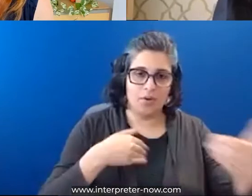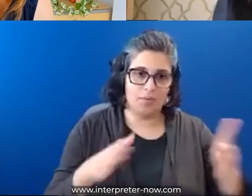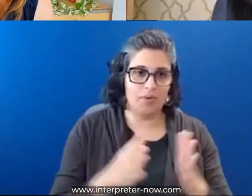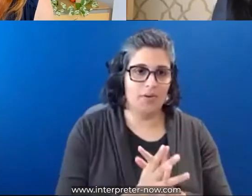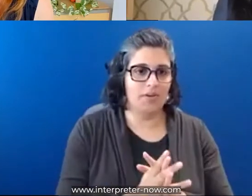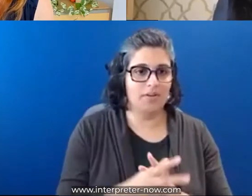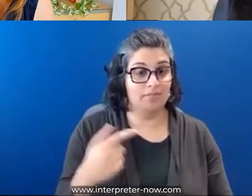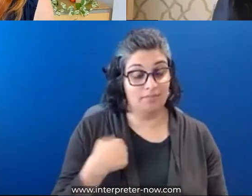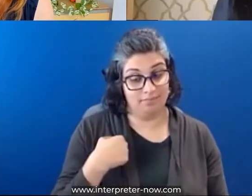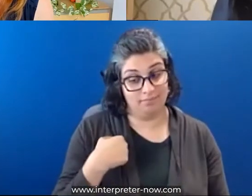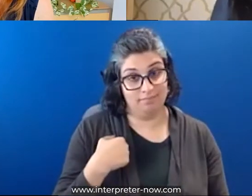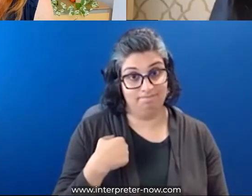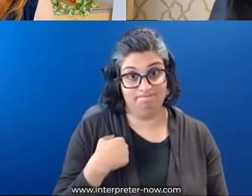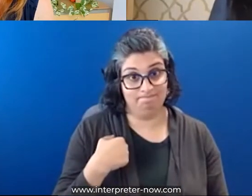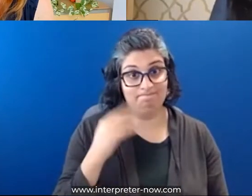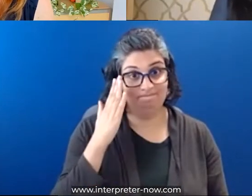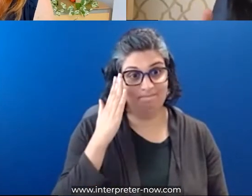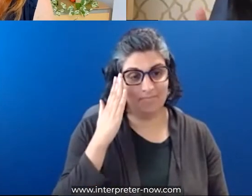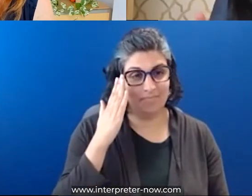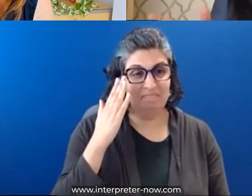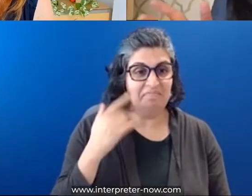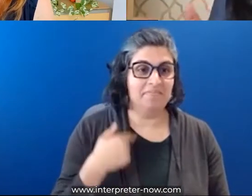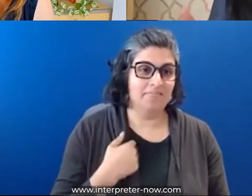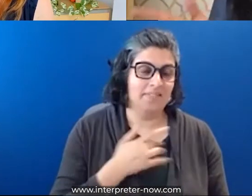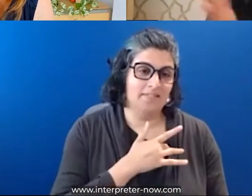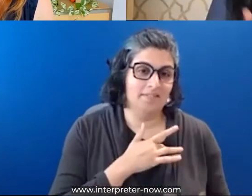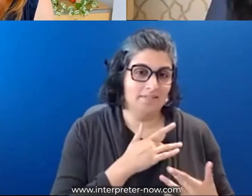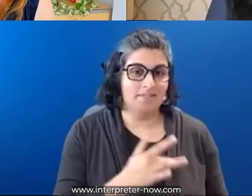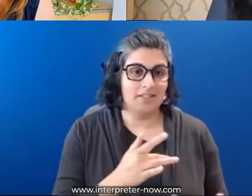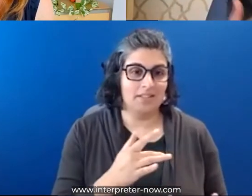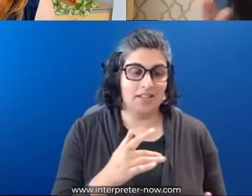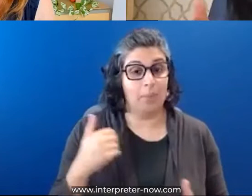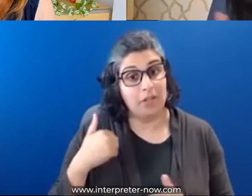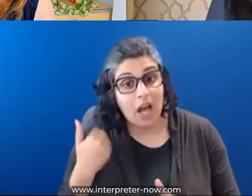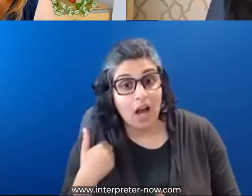to be seen as this and I do come across usually to most people as being a lot younger than I am.